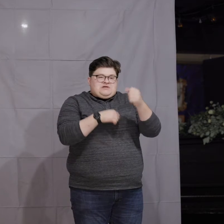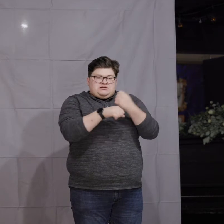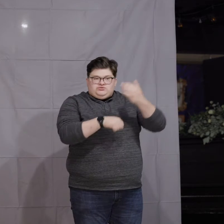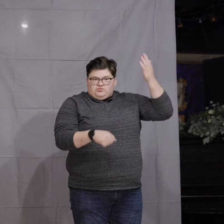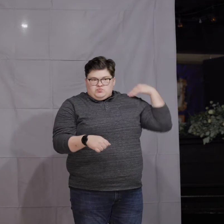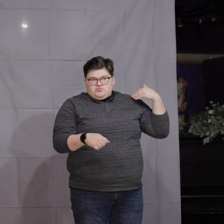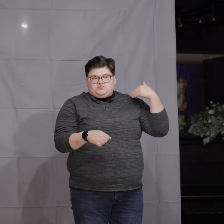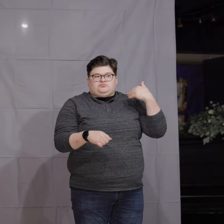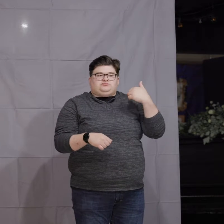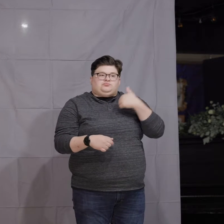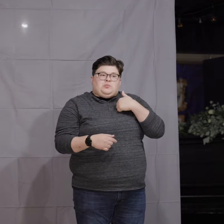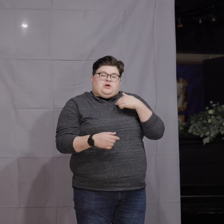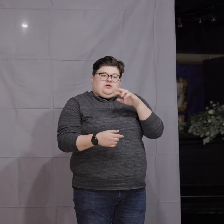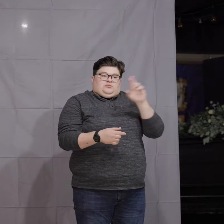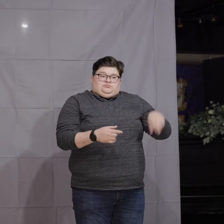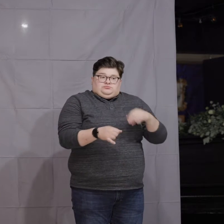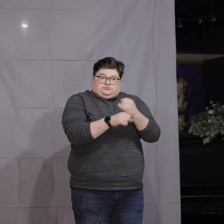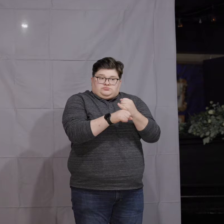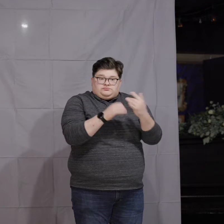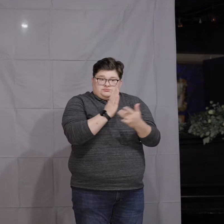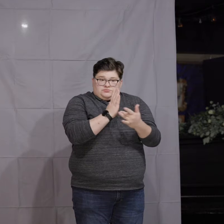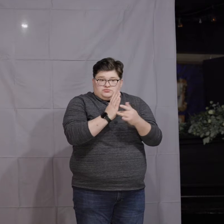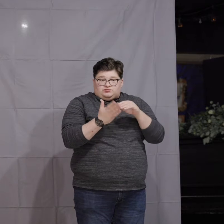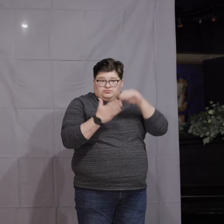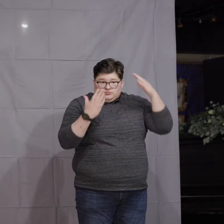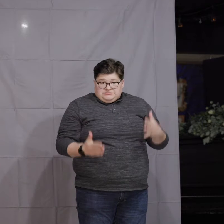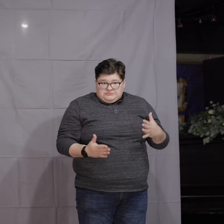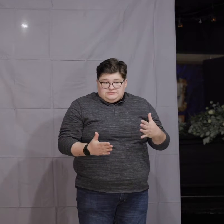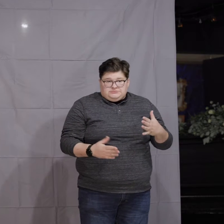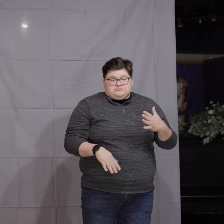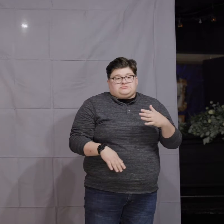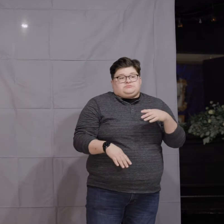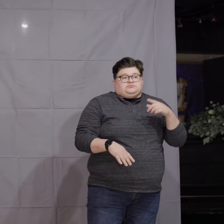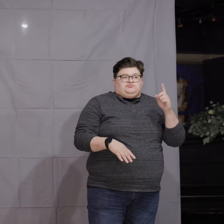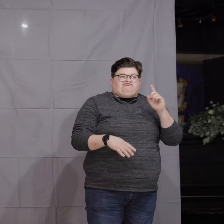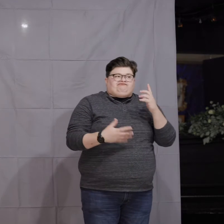This happened over 15 years ago, while I was a student at the Rochester Institute of Technology.